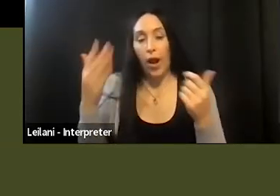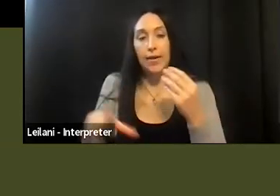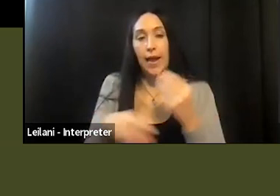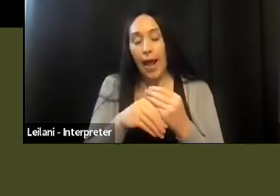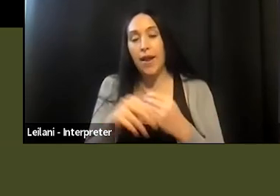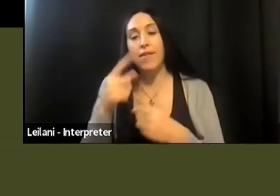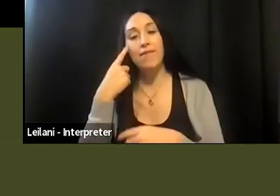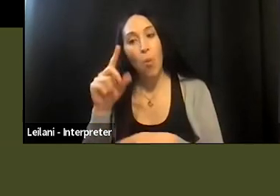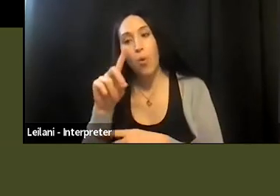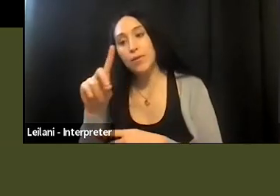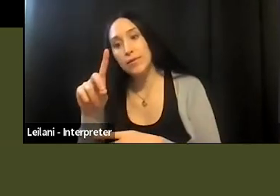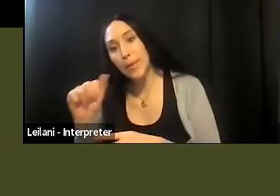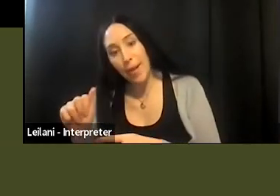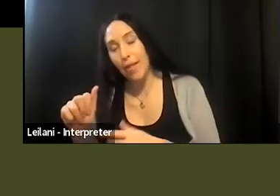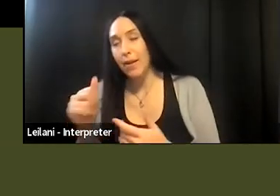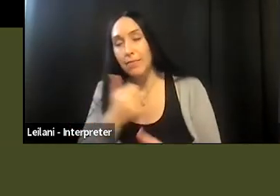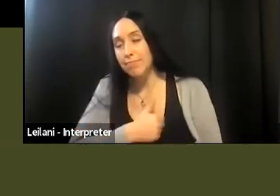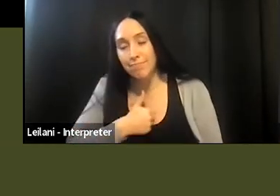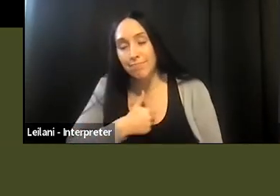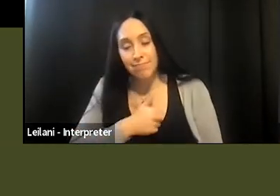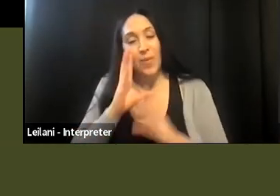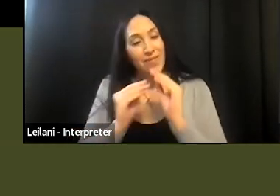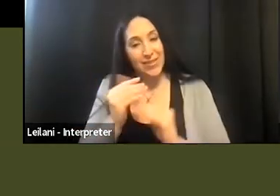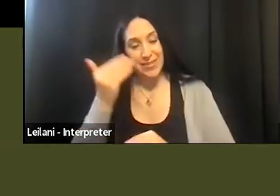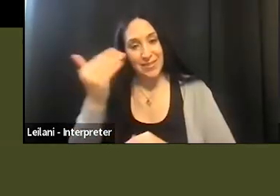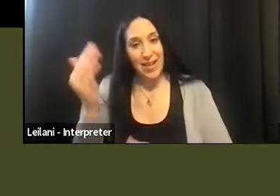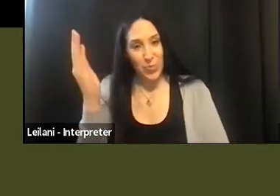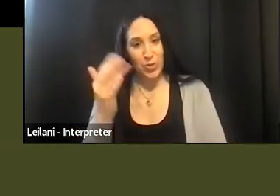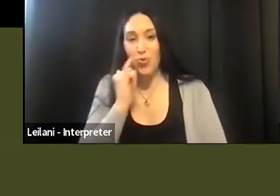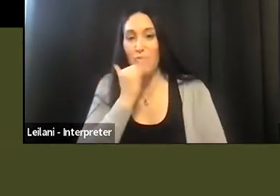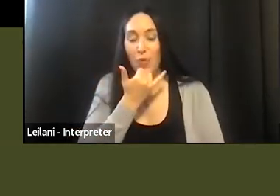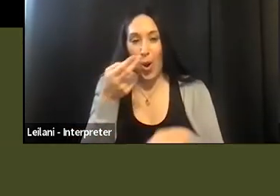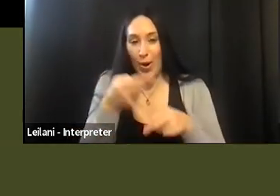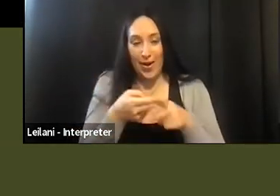for the next presentation, but I will let Ire Diaz explain to you